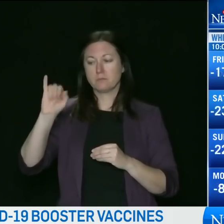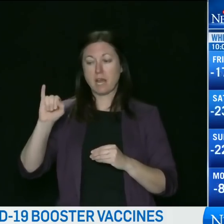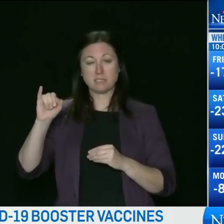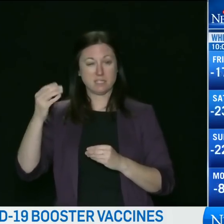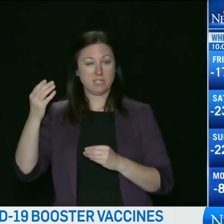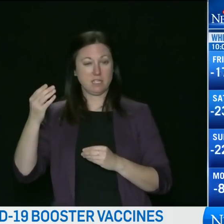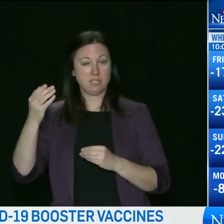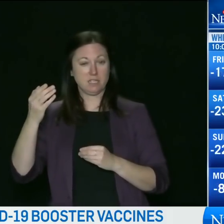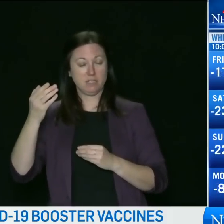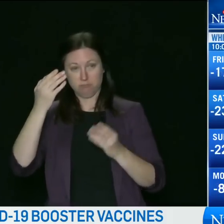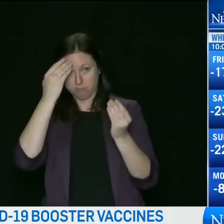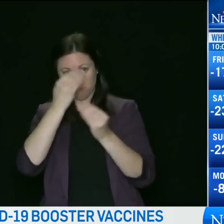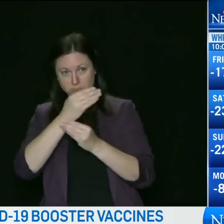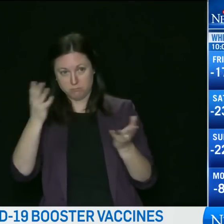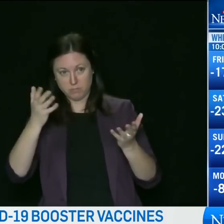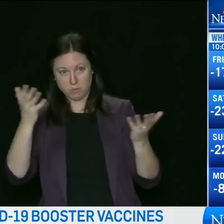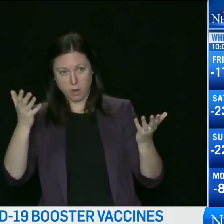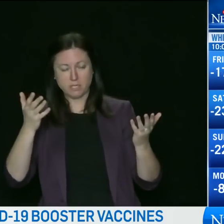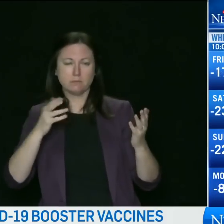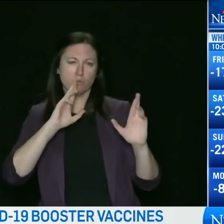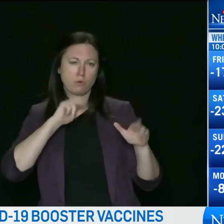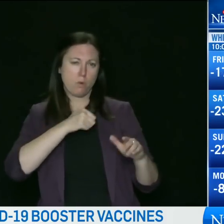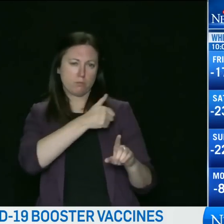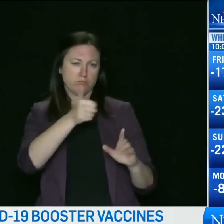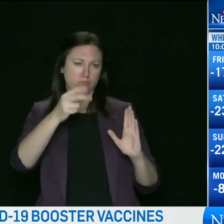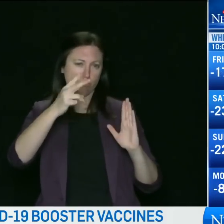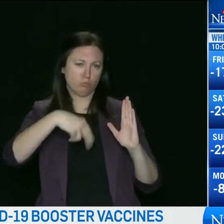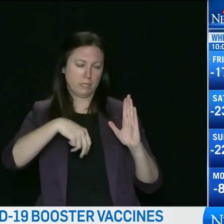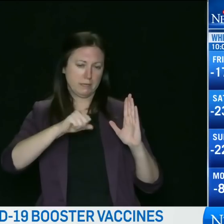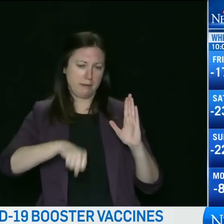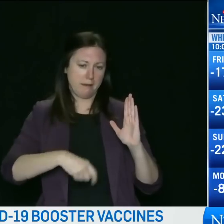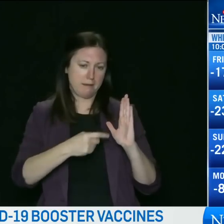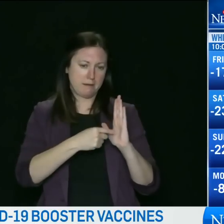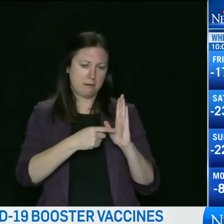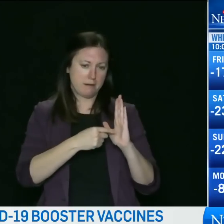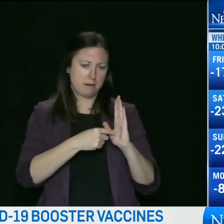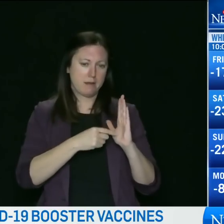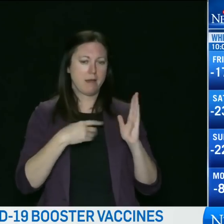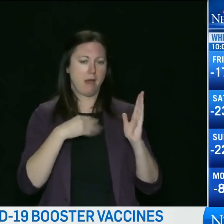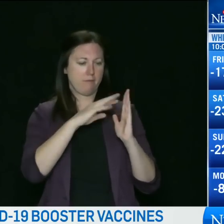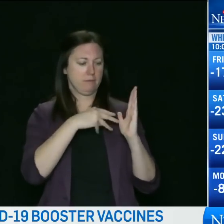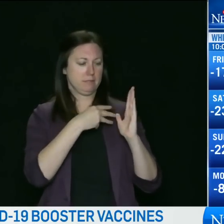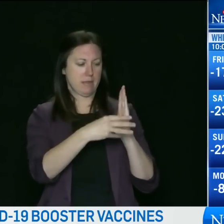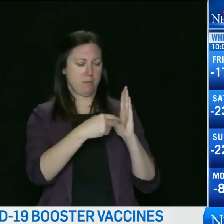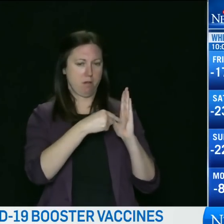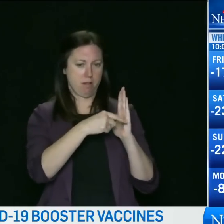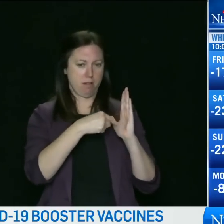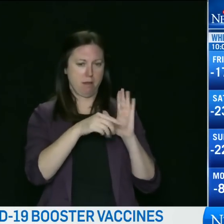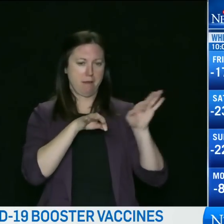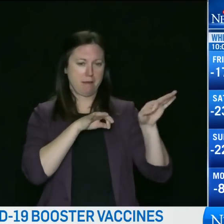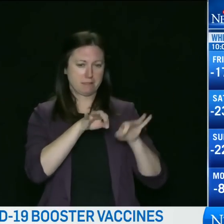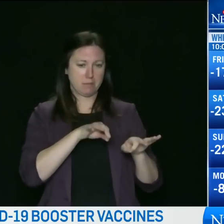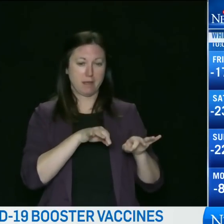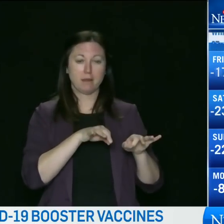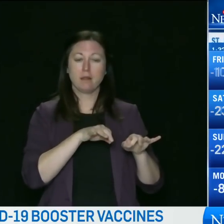BIT MORE, WHAT -- WHAT THE COMMITTEE COMMUNICATED IS -- I